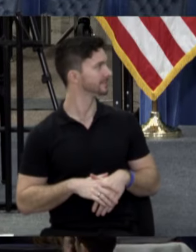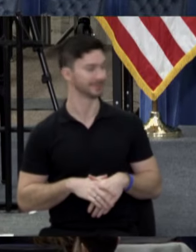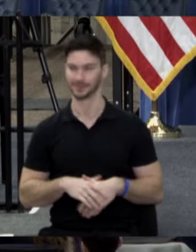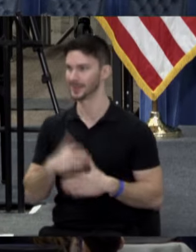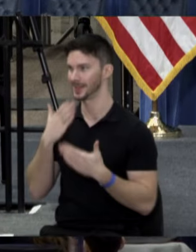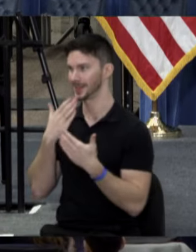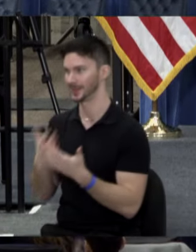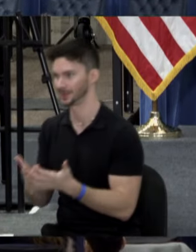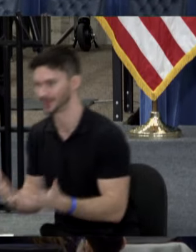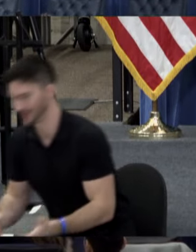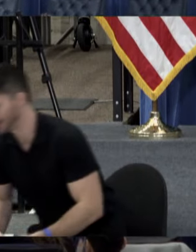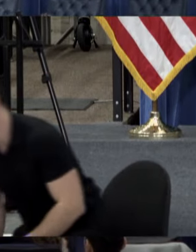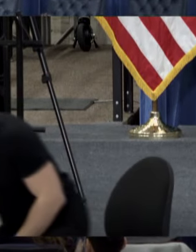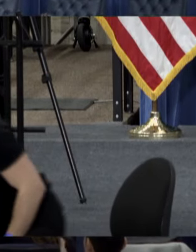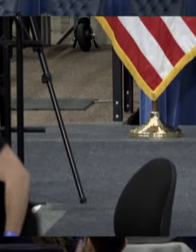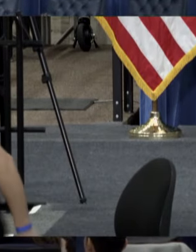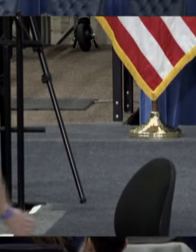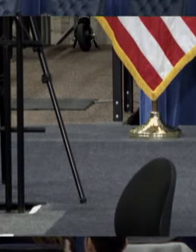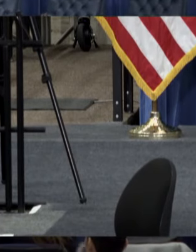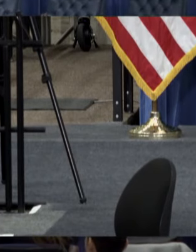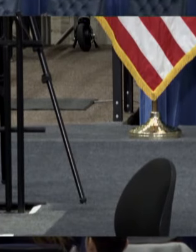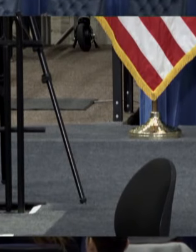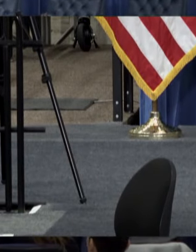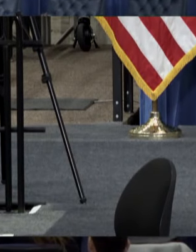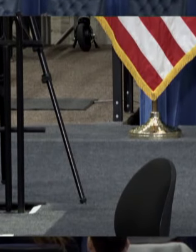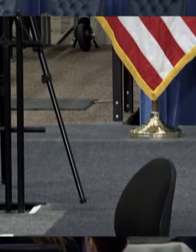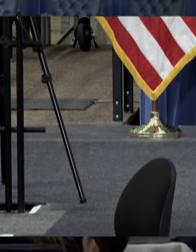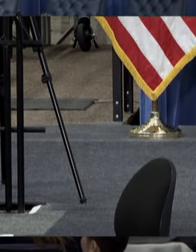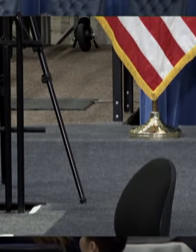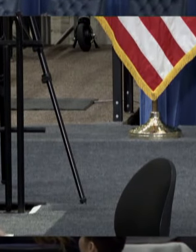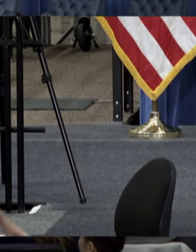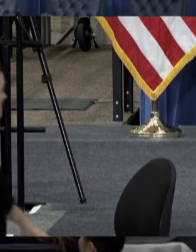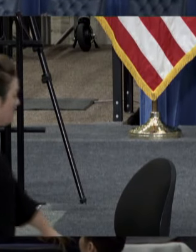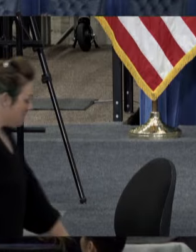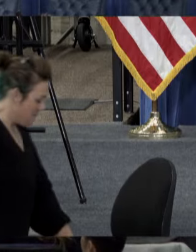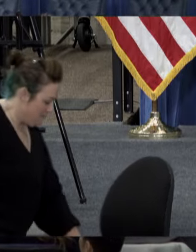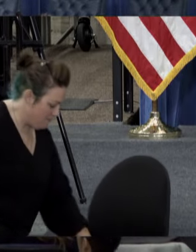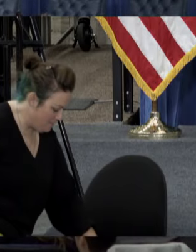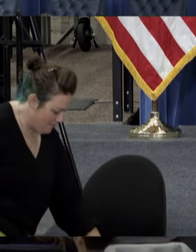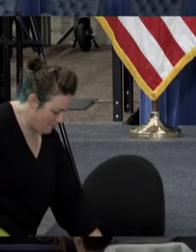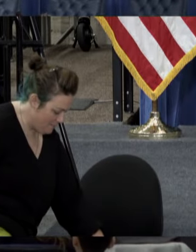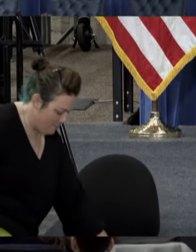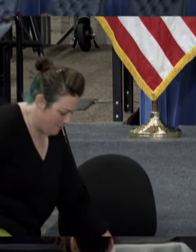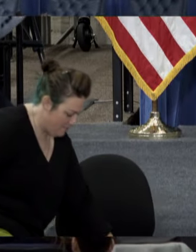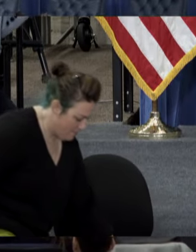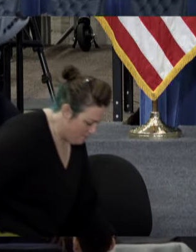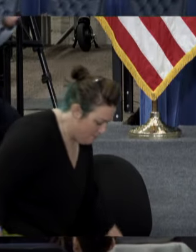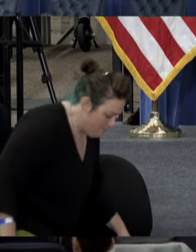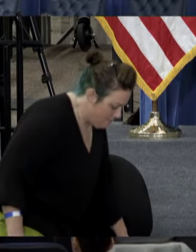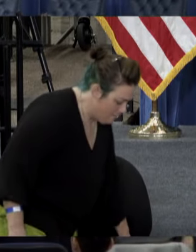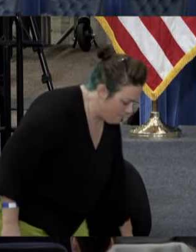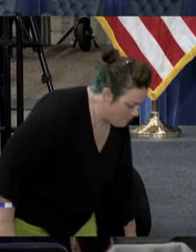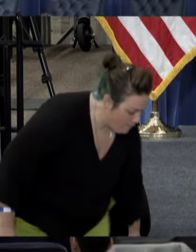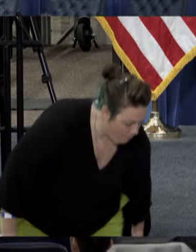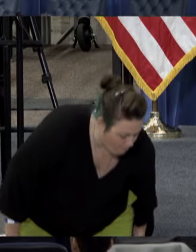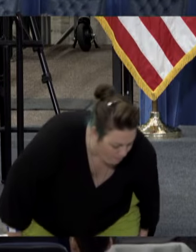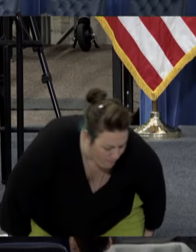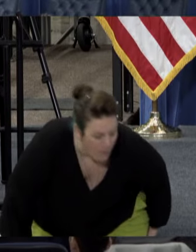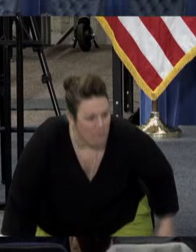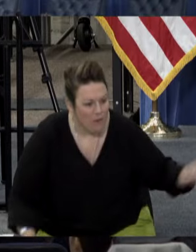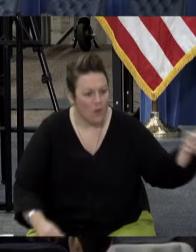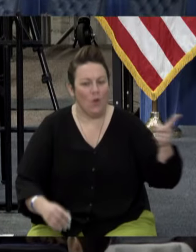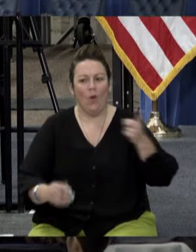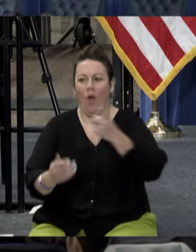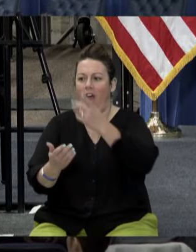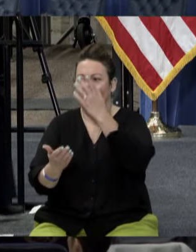Mary Lazare: She's a testament to -- no, I'm saying you are a testament to the beauty